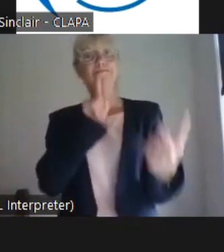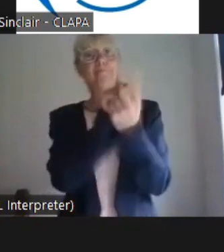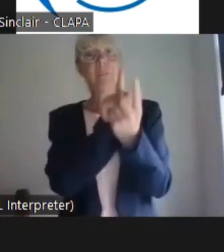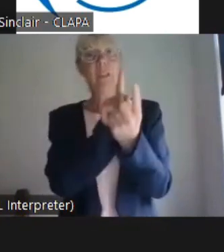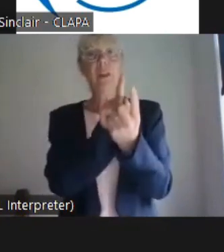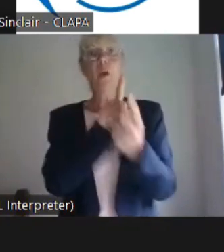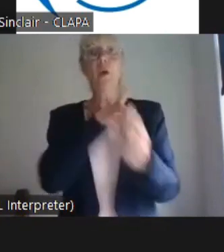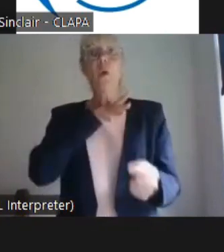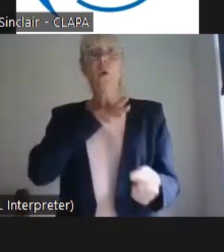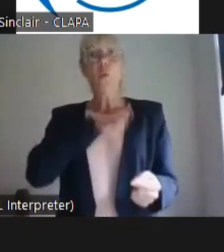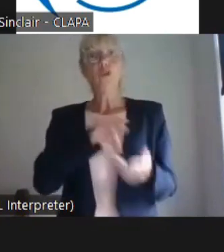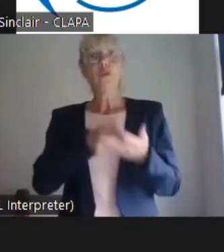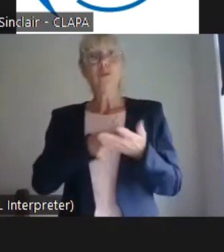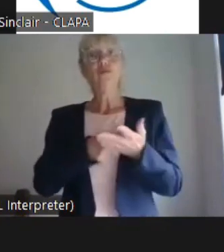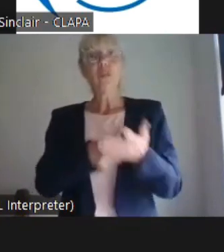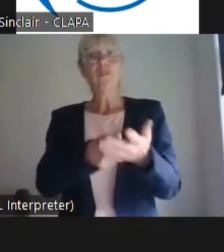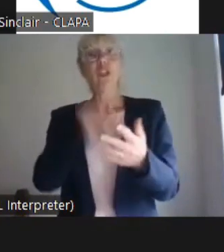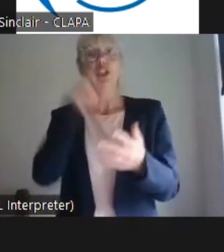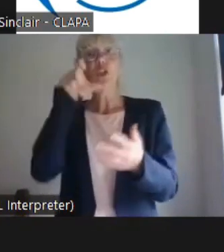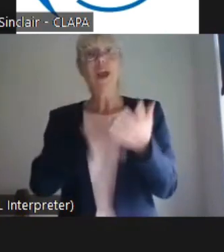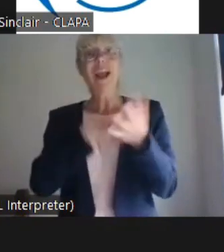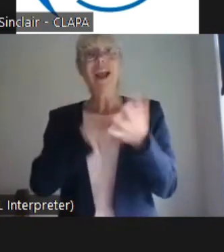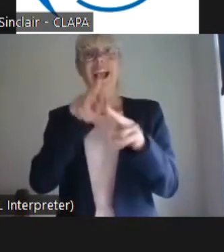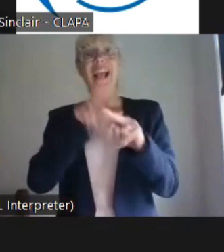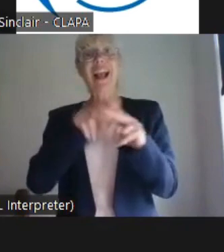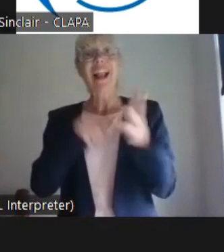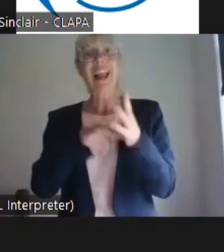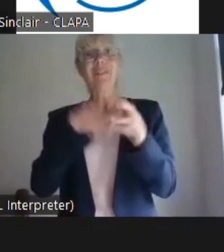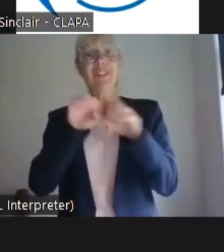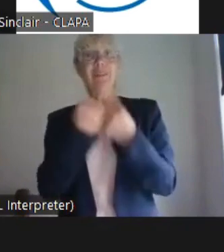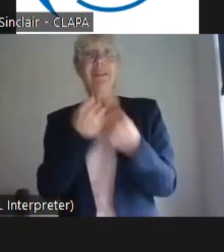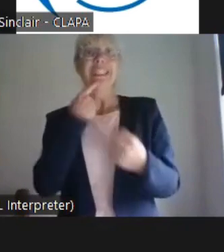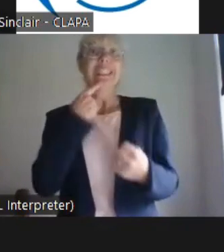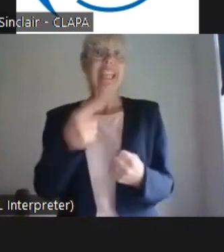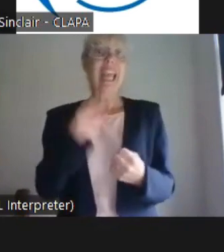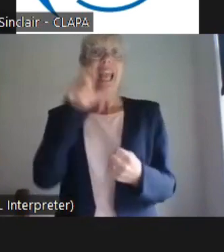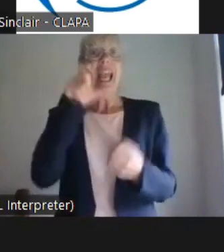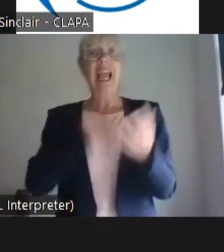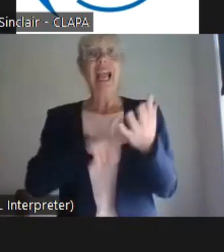um be referred to a cleft team if you can say oh there's a cleft team here I have a history